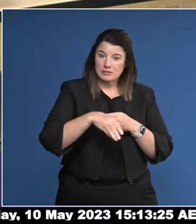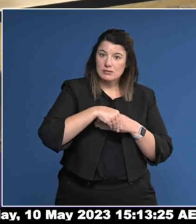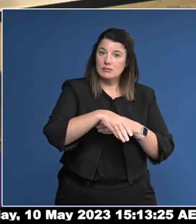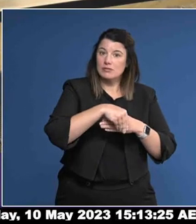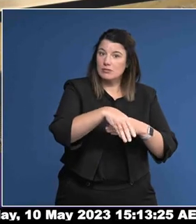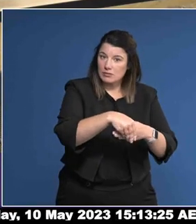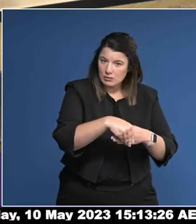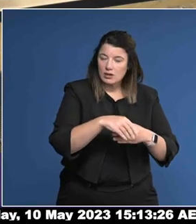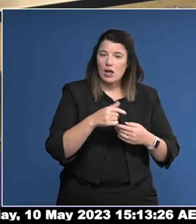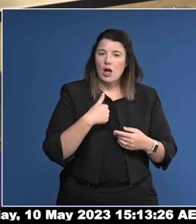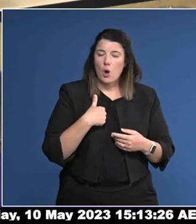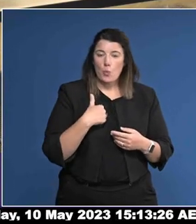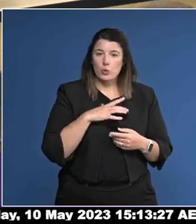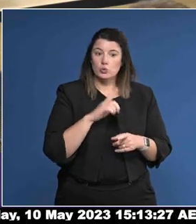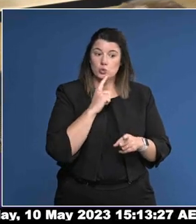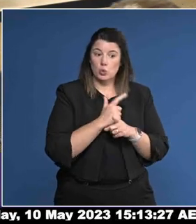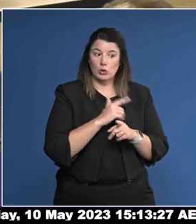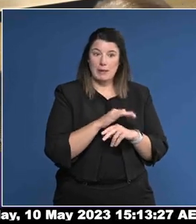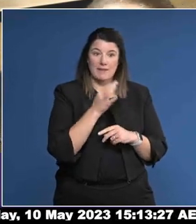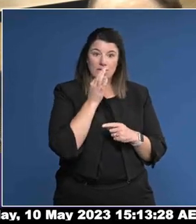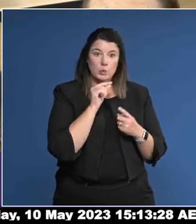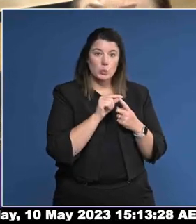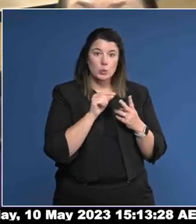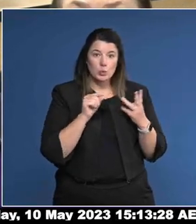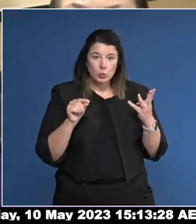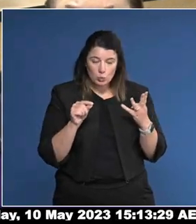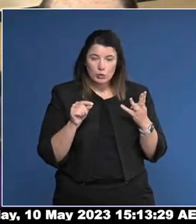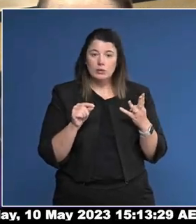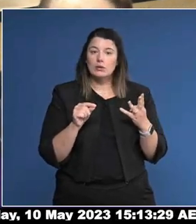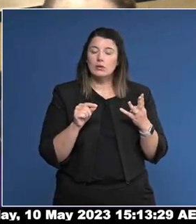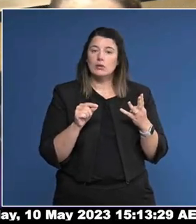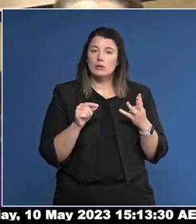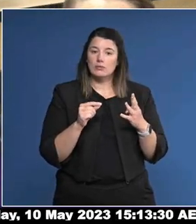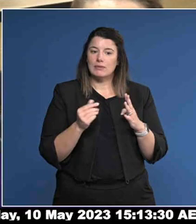I'm just going to take you to a couple of those documents now.